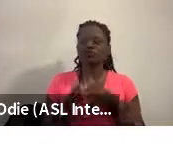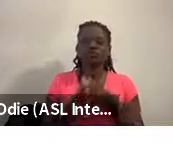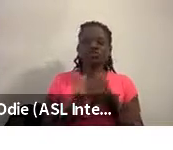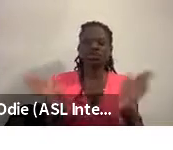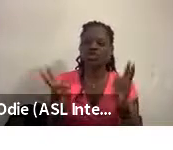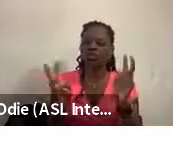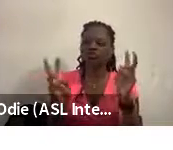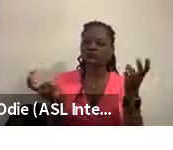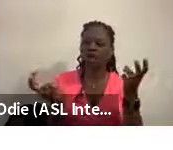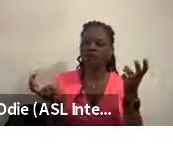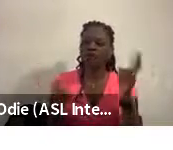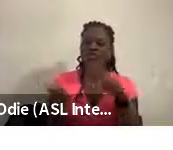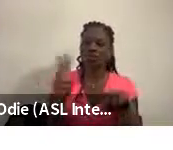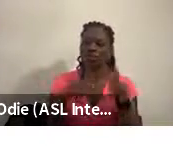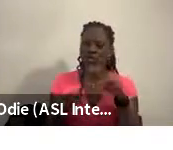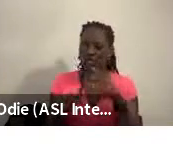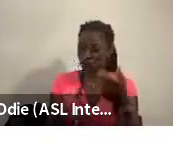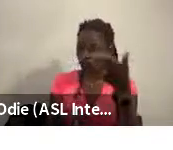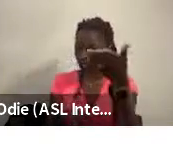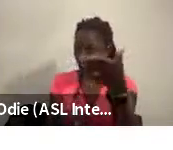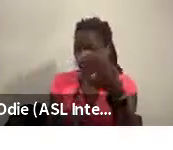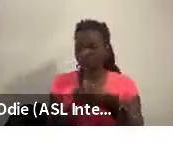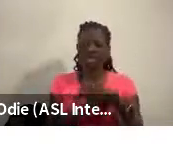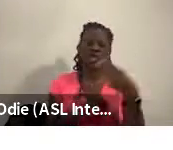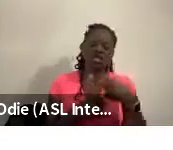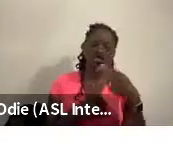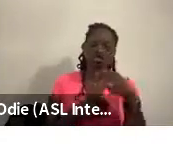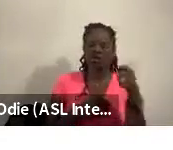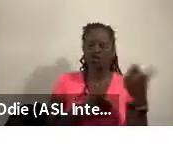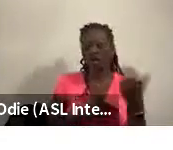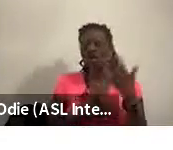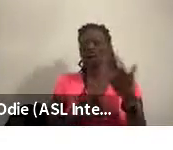survey basic demographics, history of other vaccines, history, comorbidities,